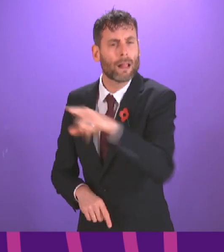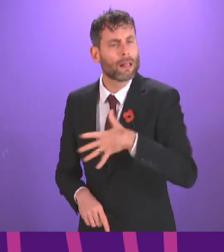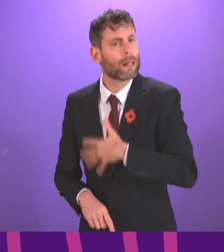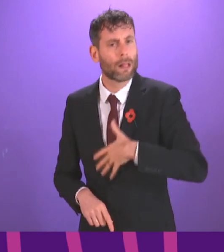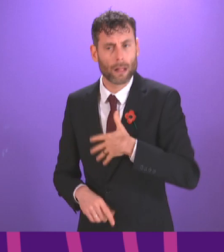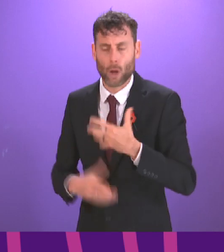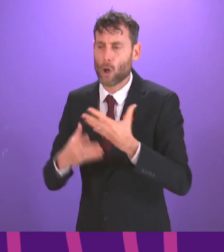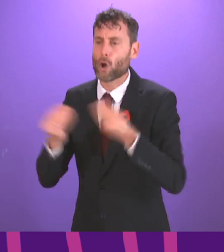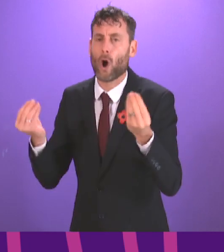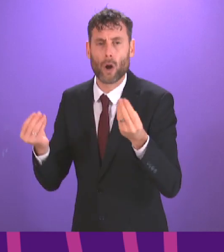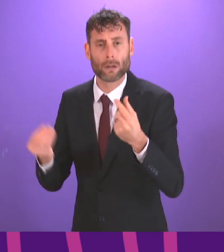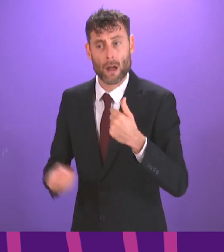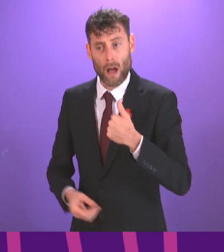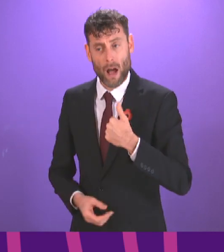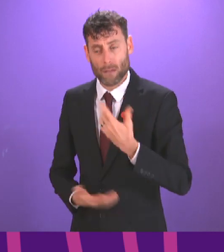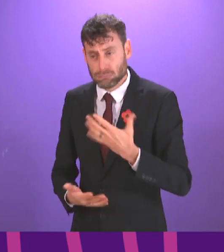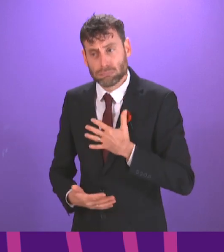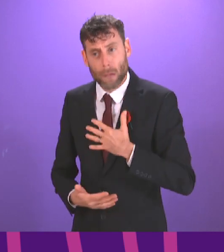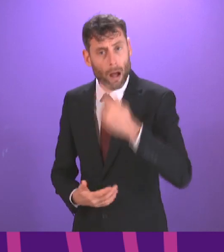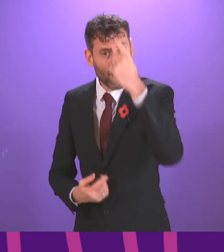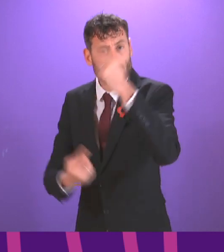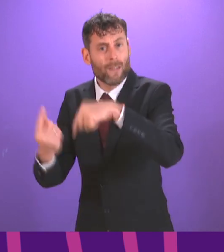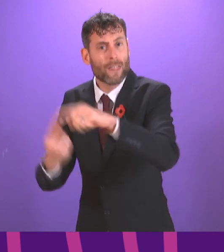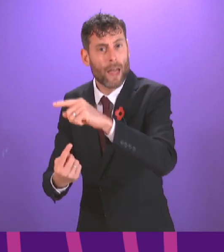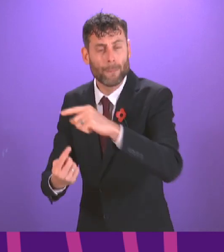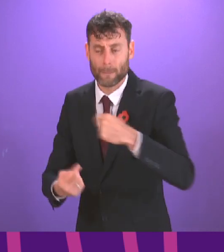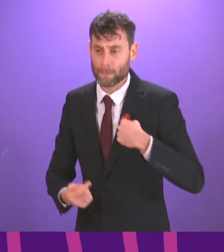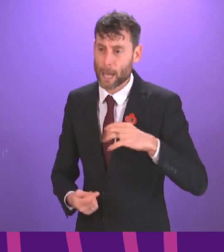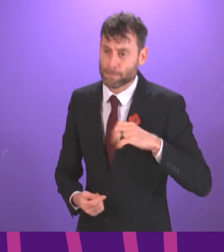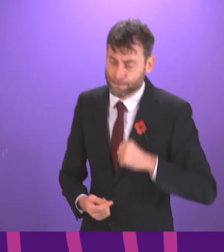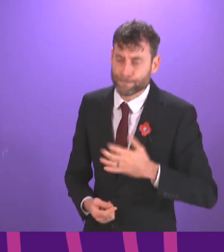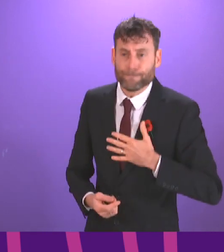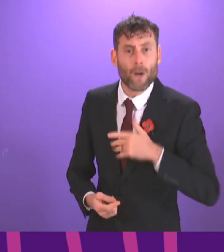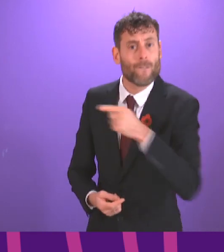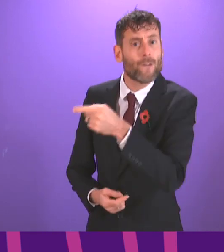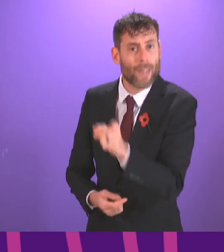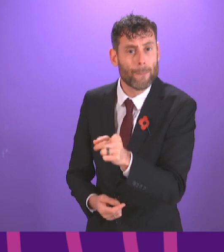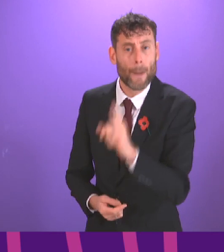my regret at what they have suffered knows no limits. The commitment that I have to them